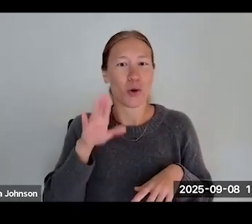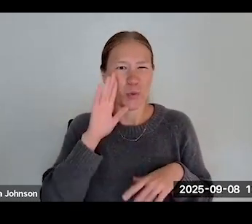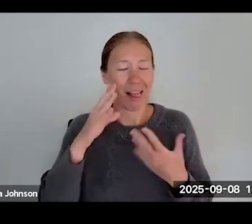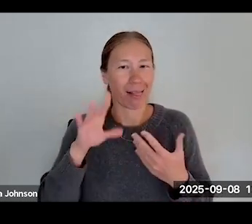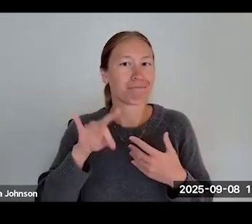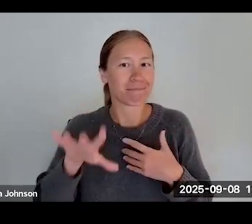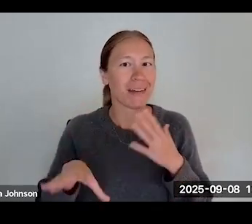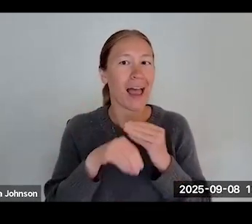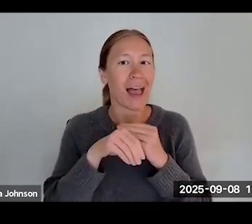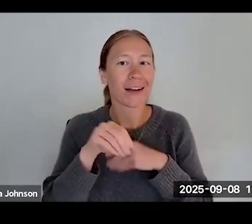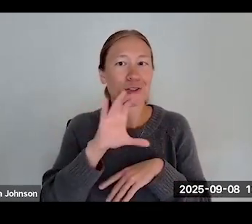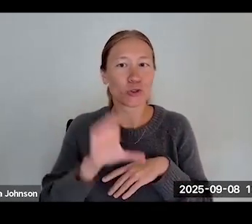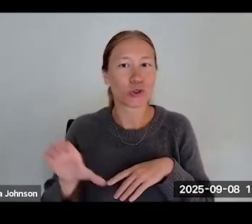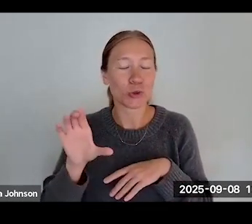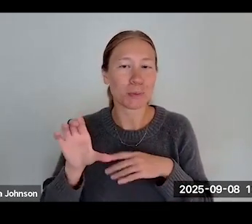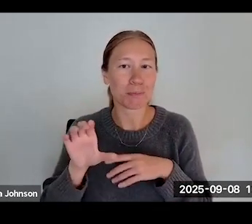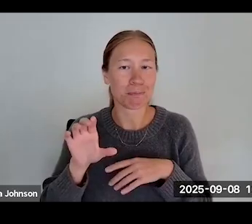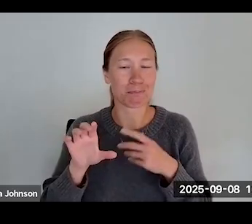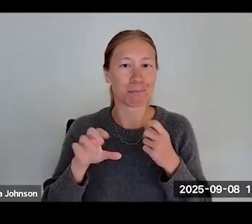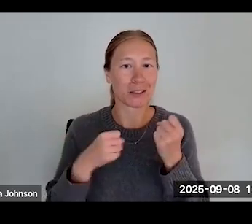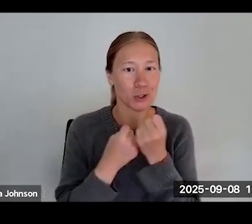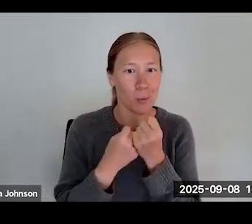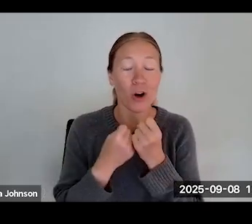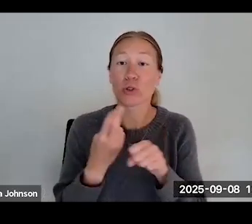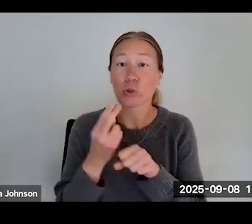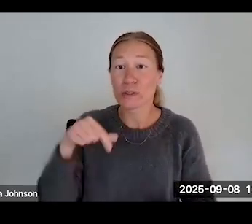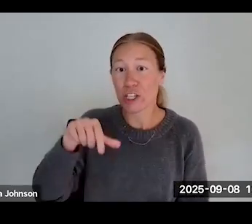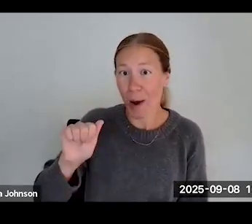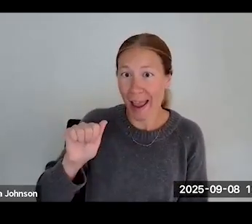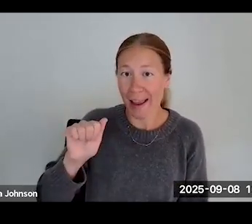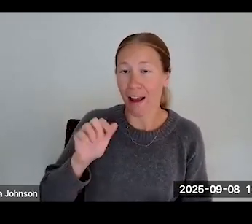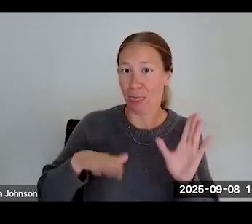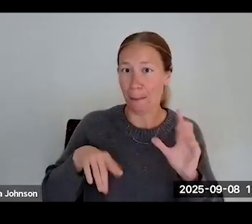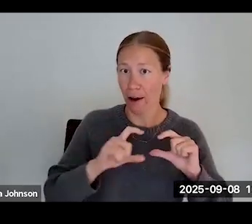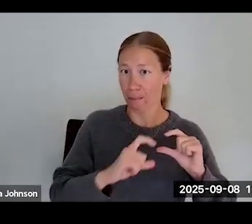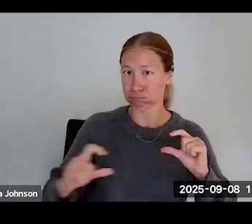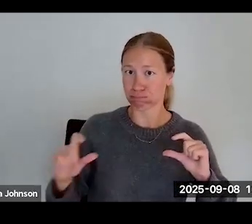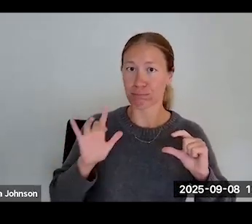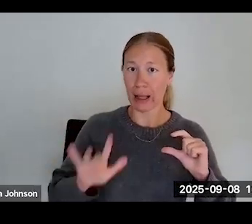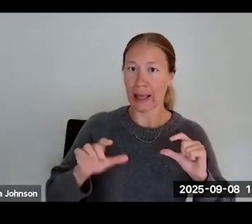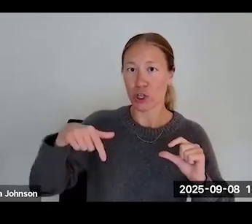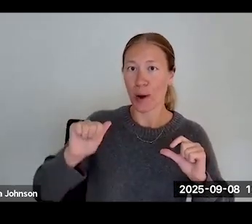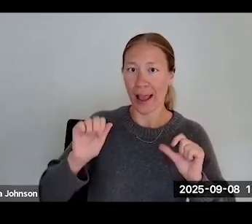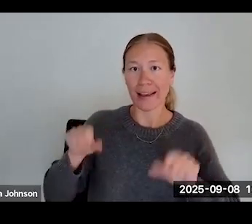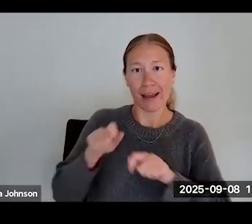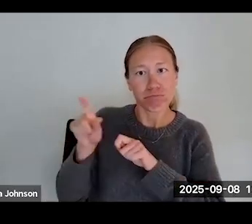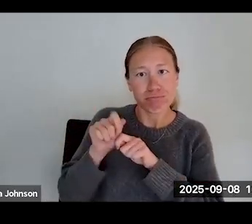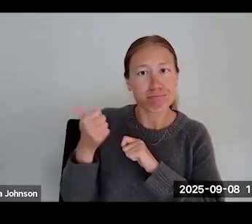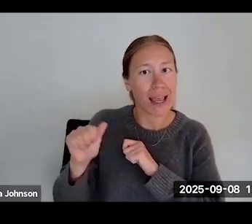First, please use the Q&A feature to submit your questions. And you'll find that in the toolbar at the bottom of your Zoom screen.